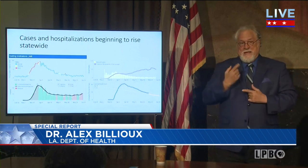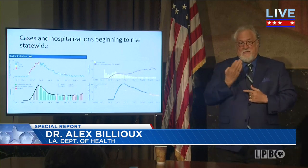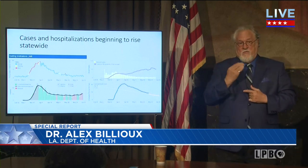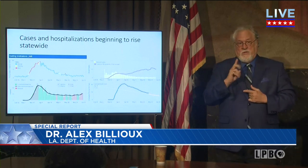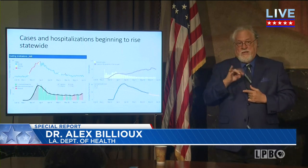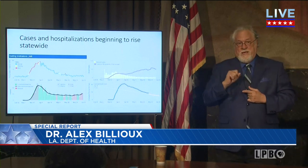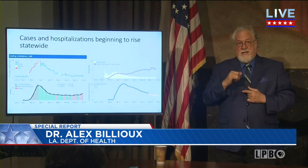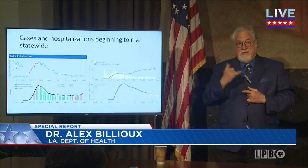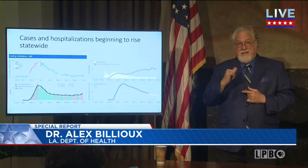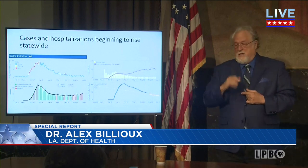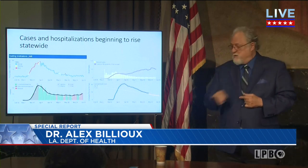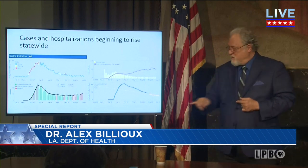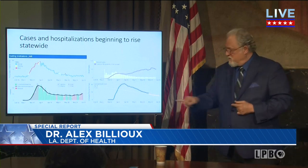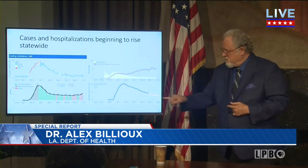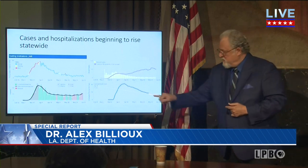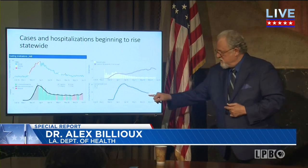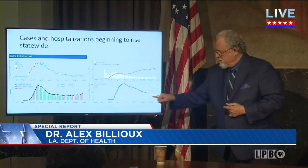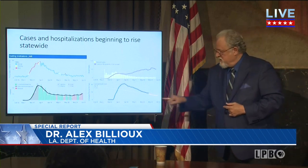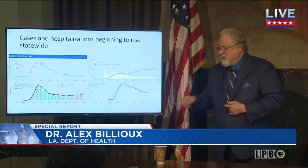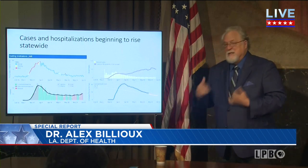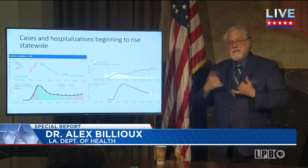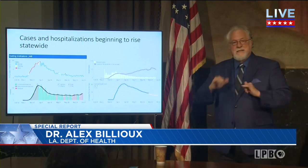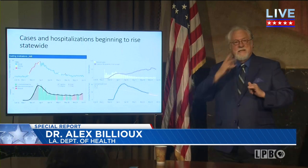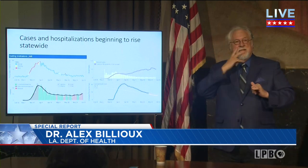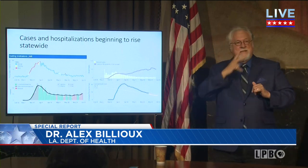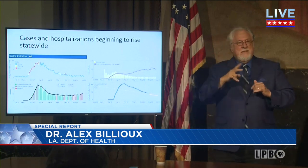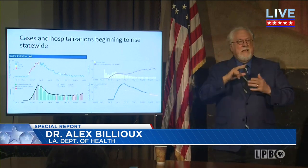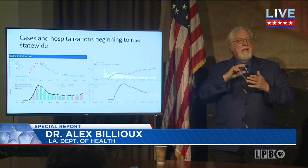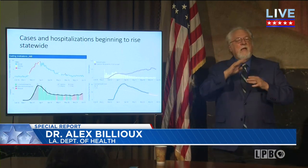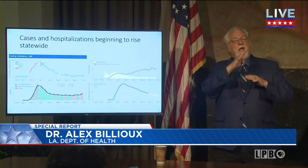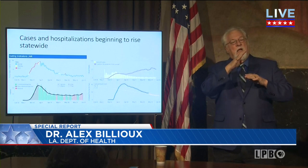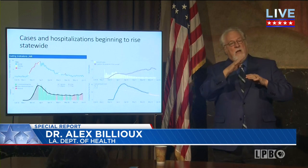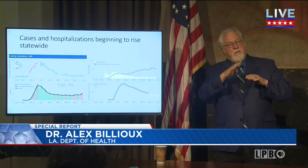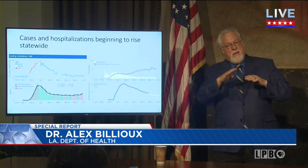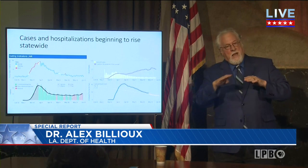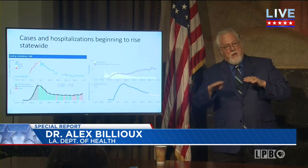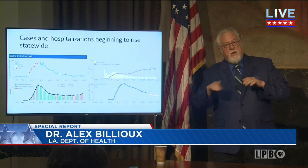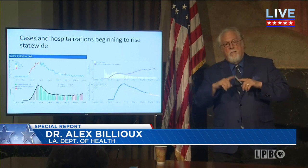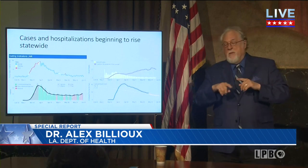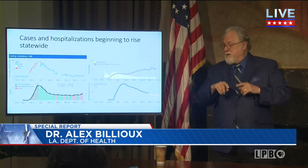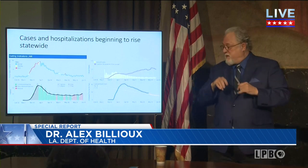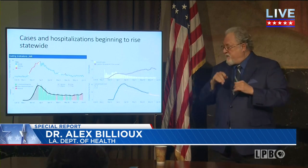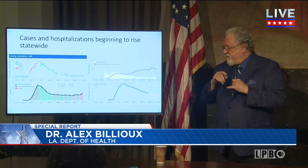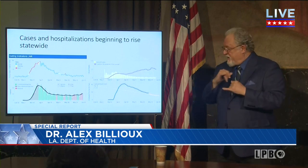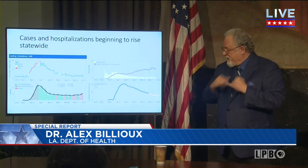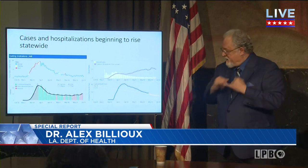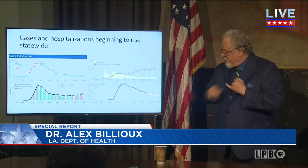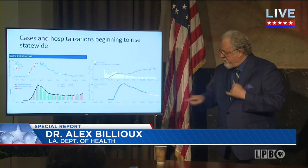THE LAST GRAPH IS OUR HOSPITALIZATIONS CURVE. IF YOU LOOK AT THE TREND THERE. THE LAST 14 DAYS ARE HIGHLIGHTED IN YELLOW.